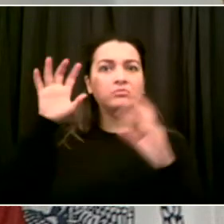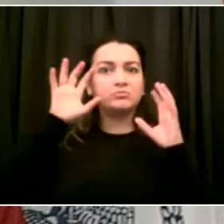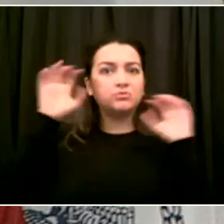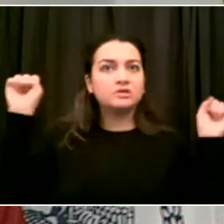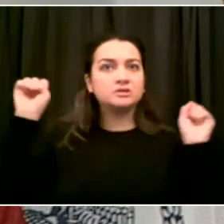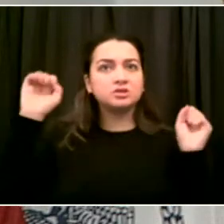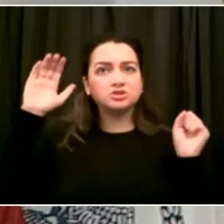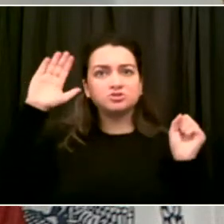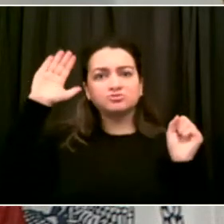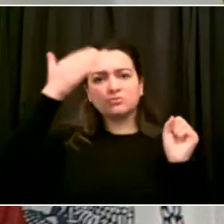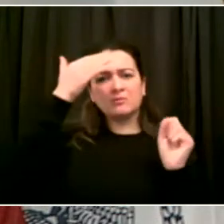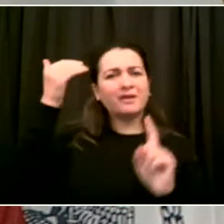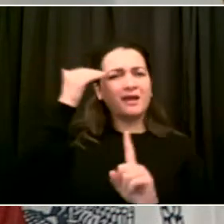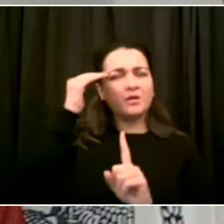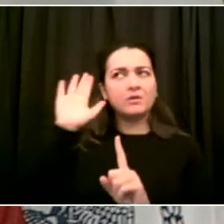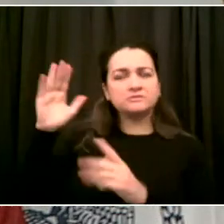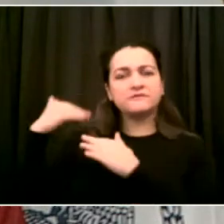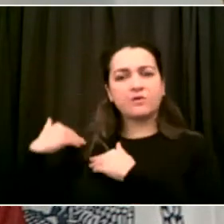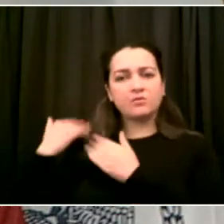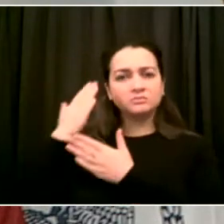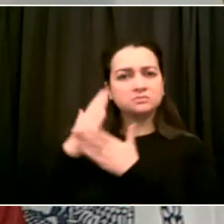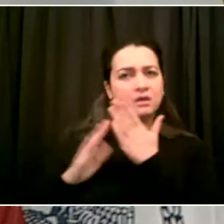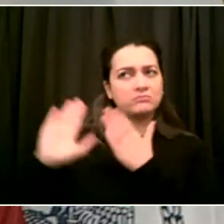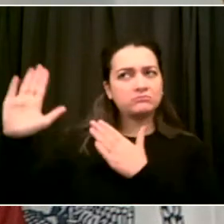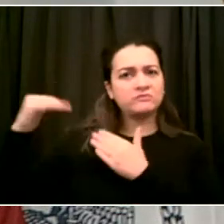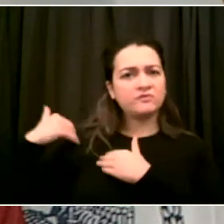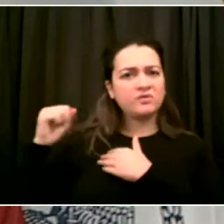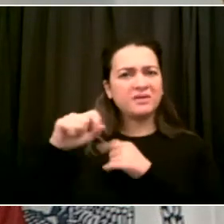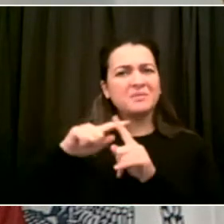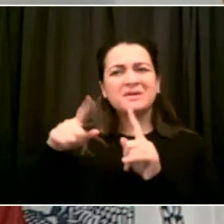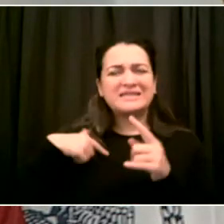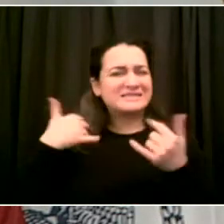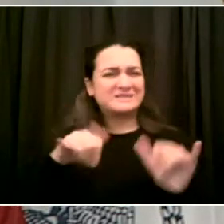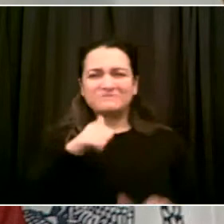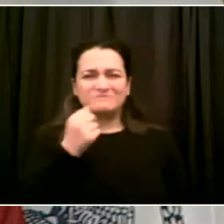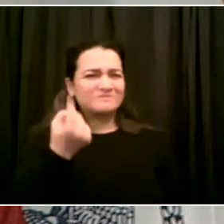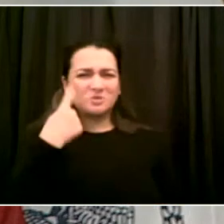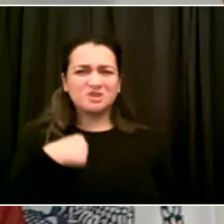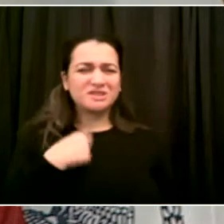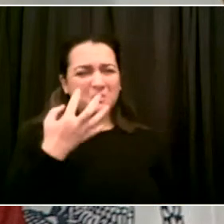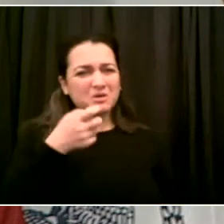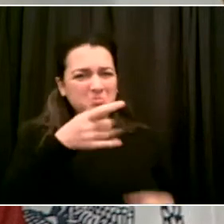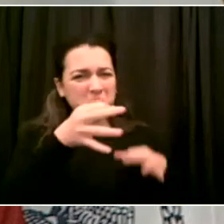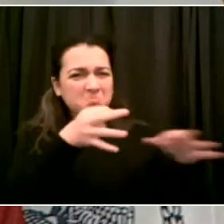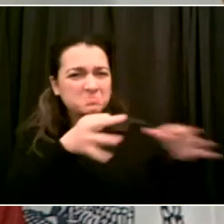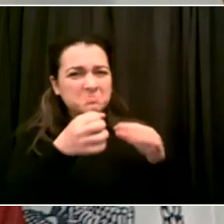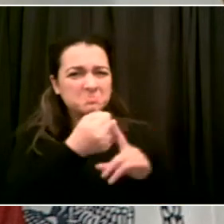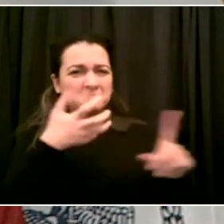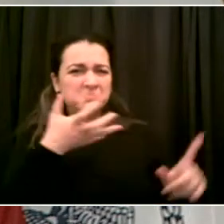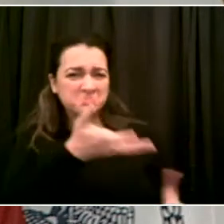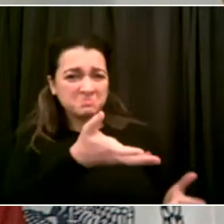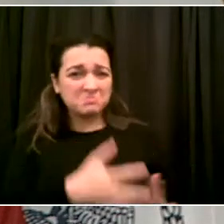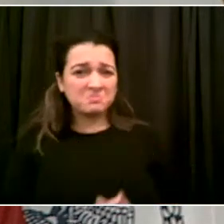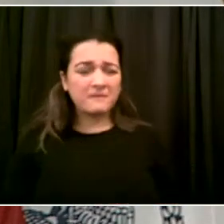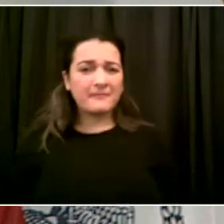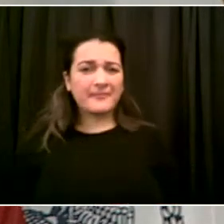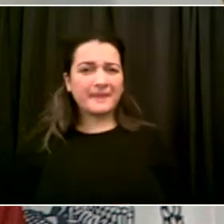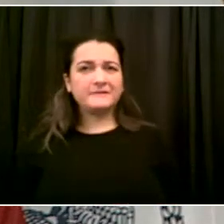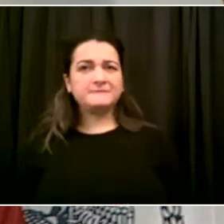THE PREVIOUS ADMINISTRATION GET SOME BLAME, WHAT'S HAPPENING RIGHT NOW? WHY IS IT WE CAN'T GET THE THING ROLLING?